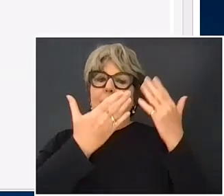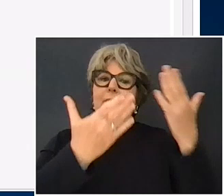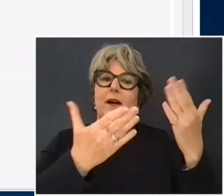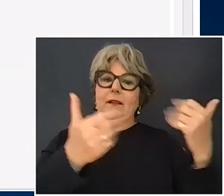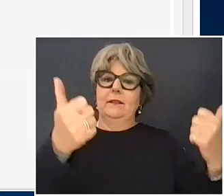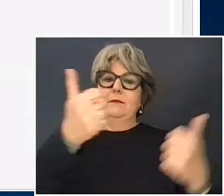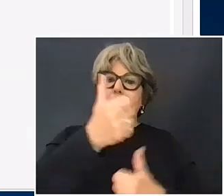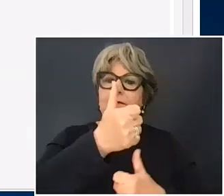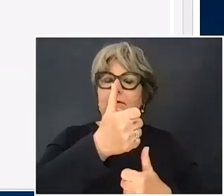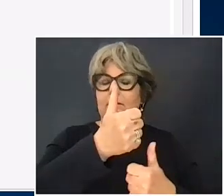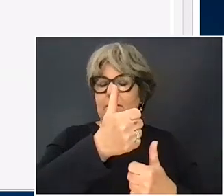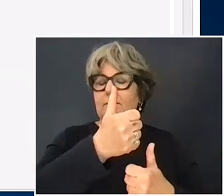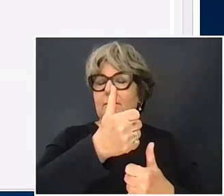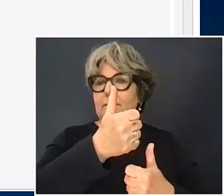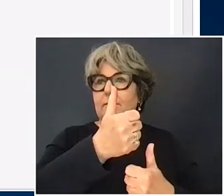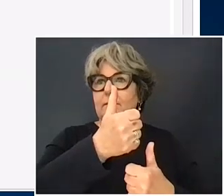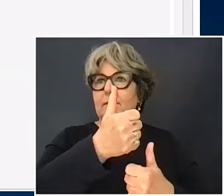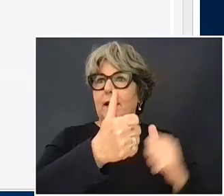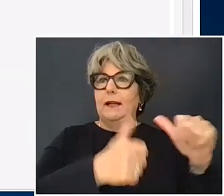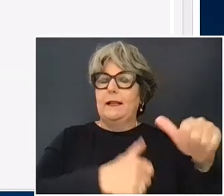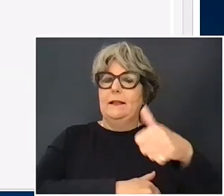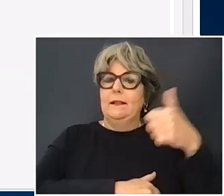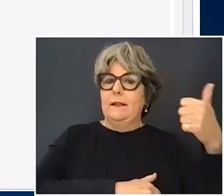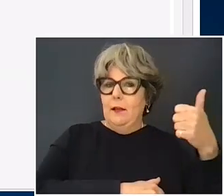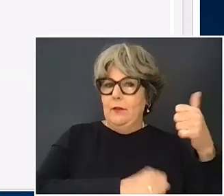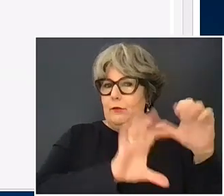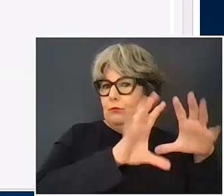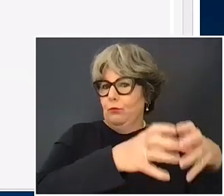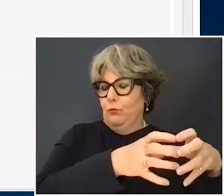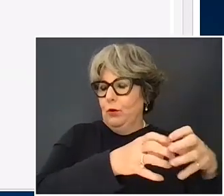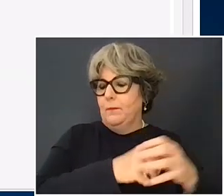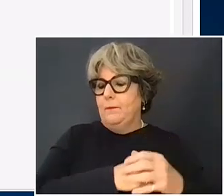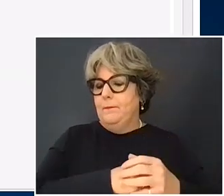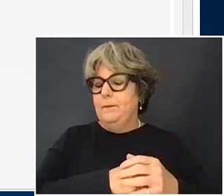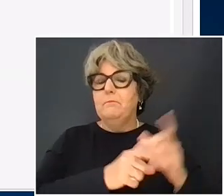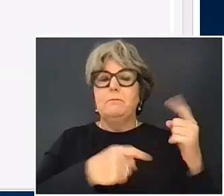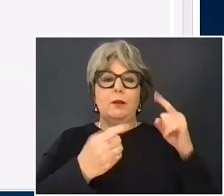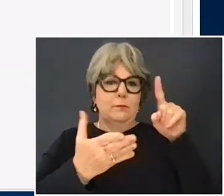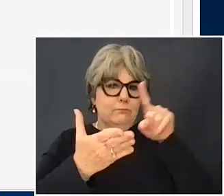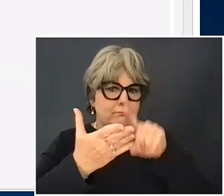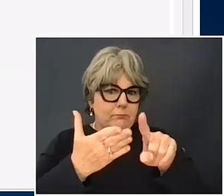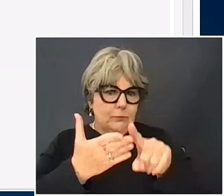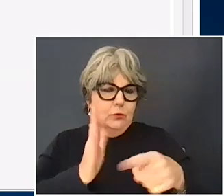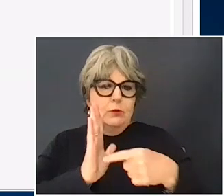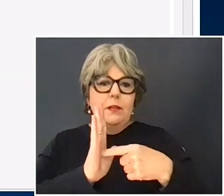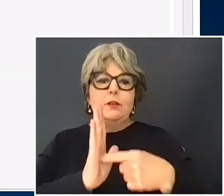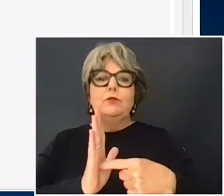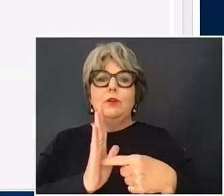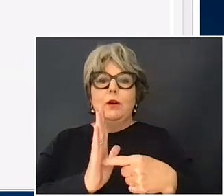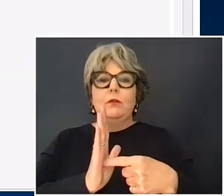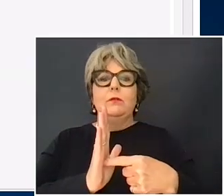eligible entity. We think there is- there has been research that shows that there are problems in this